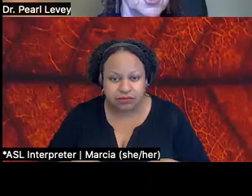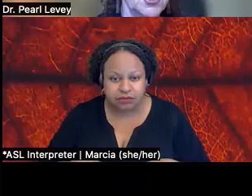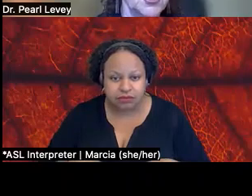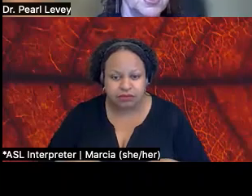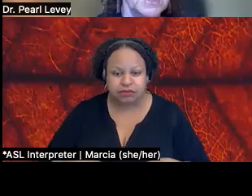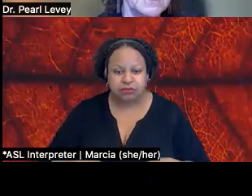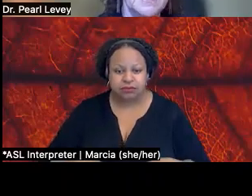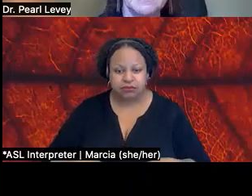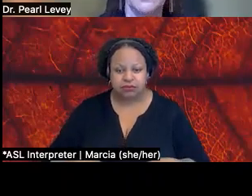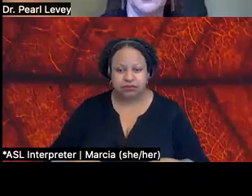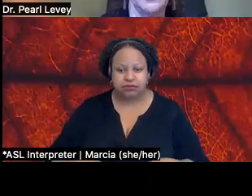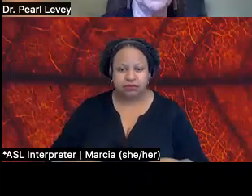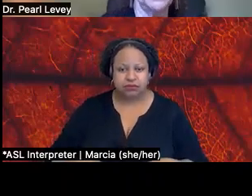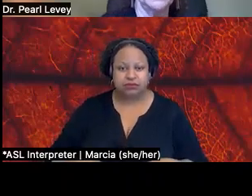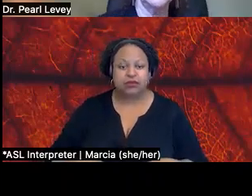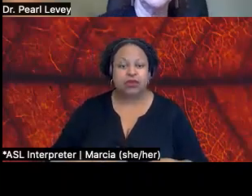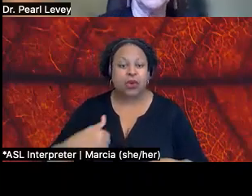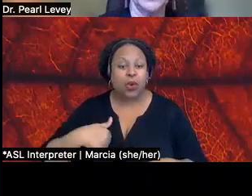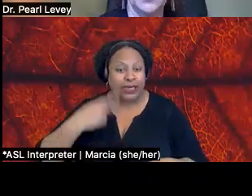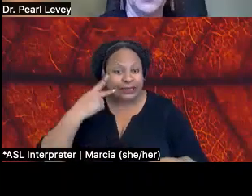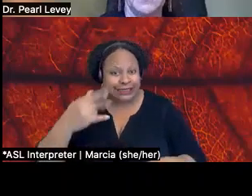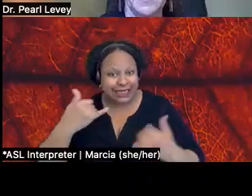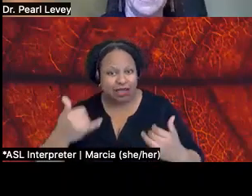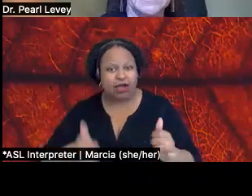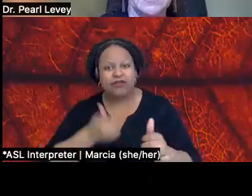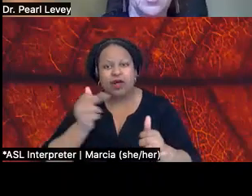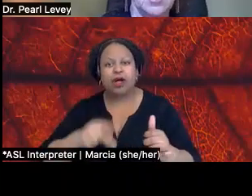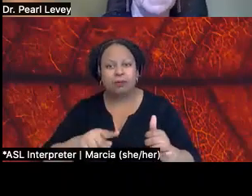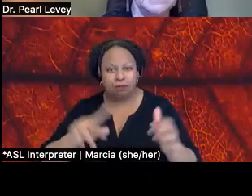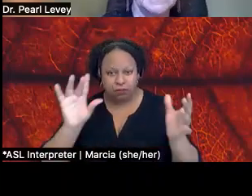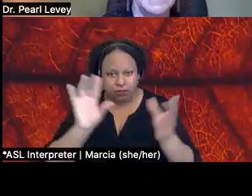Sure, and I see there's some follow up questions as well around that or comments.